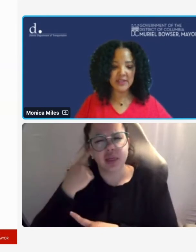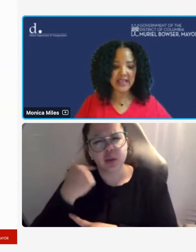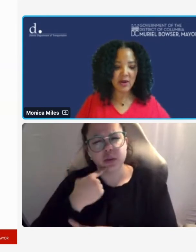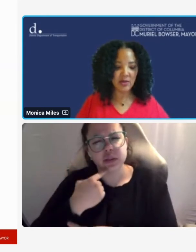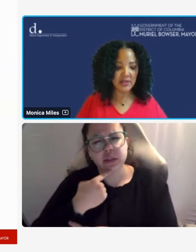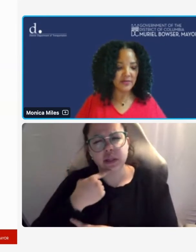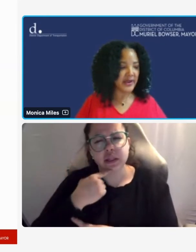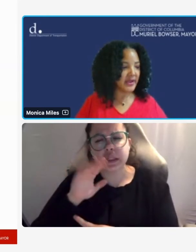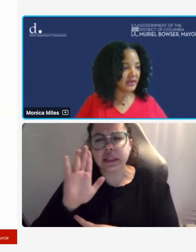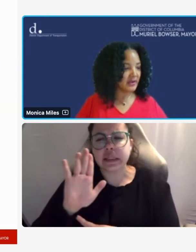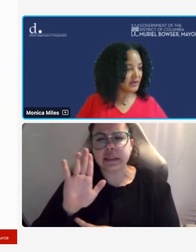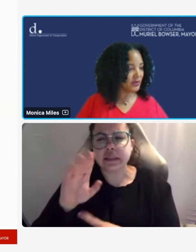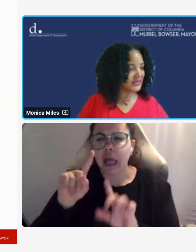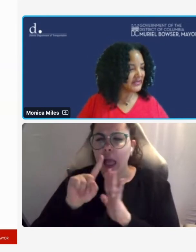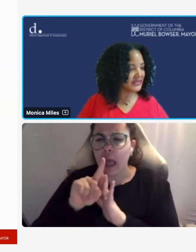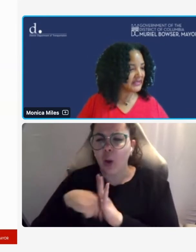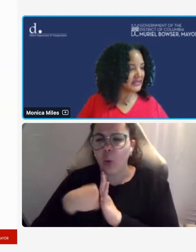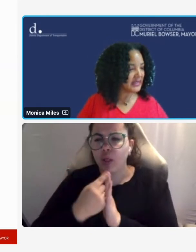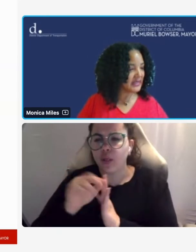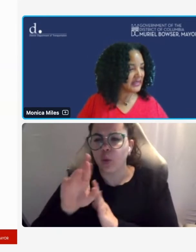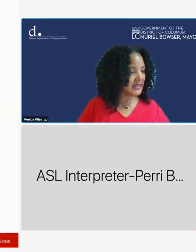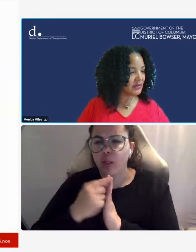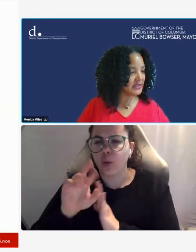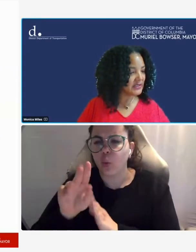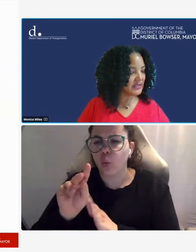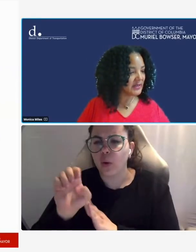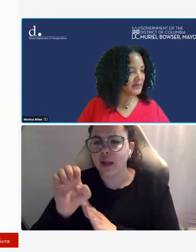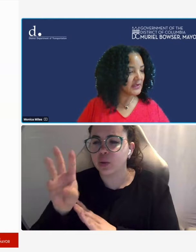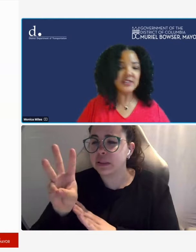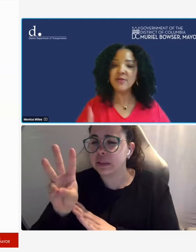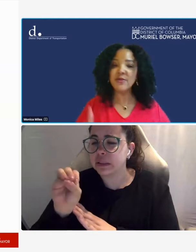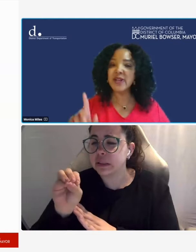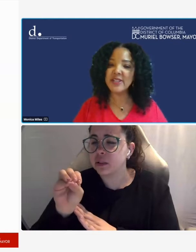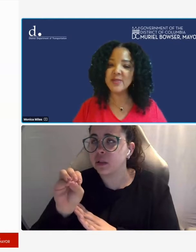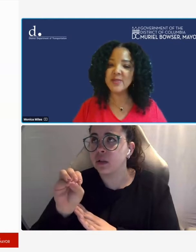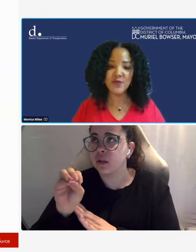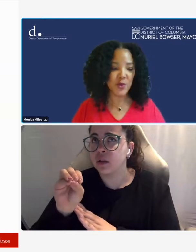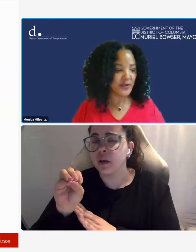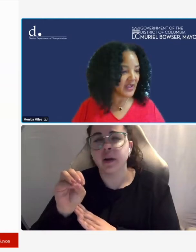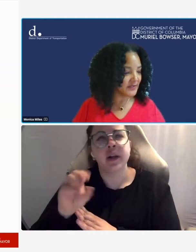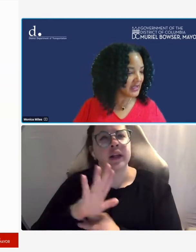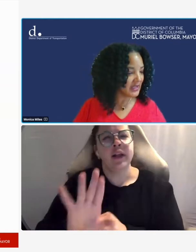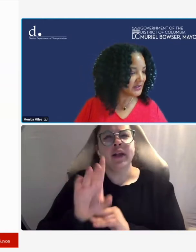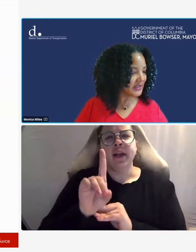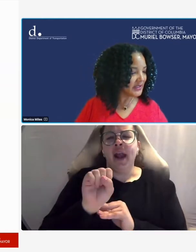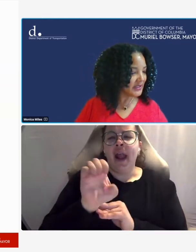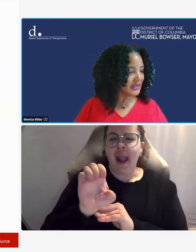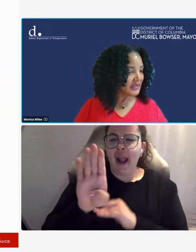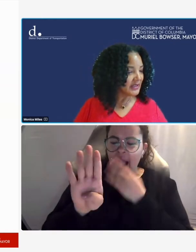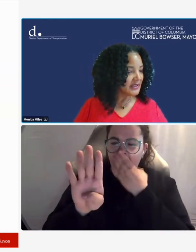his hourly rate was 60. that was um direct salary expense was 45 dollars is that right